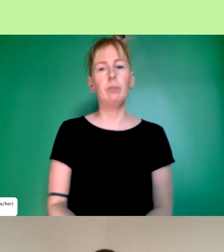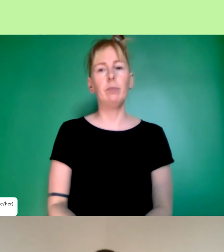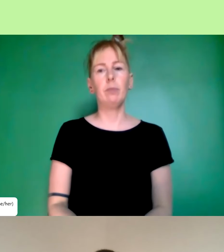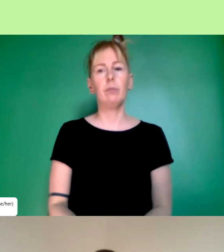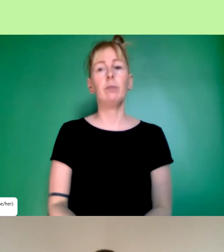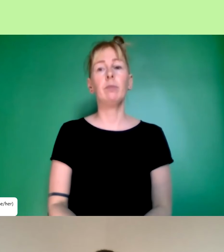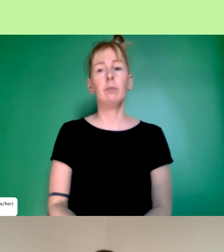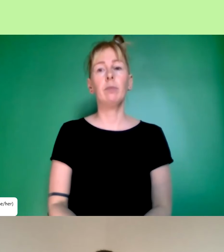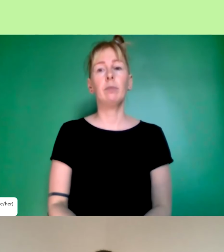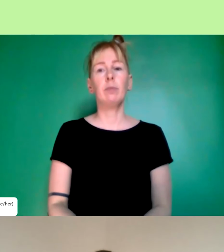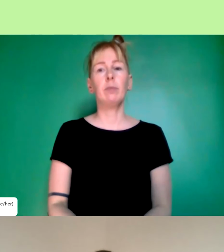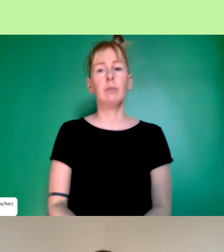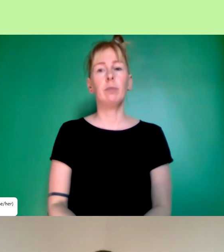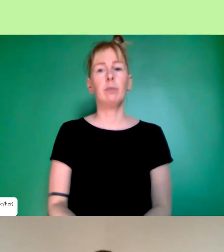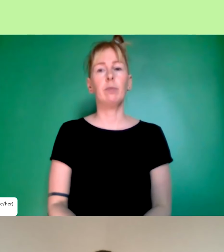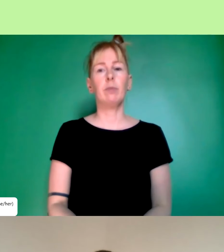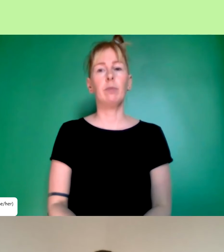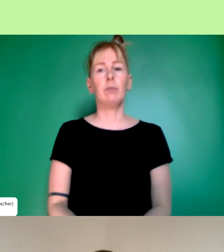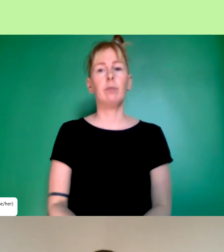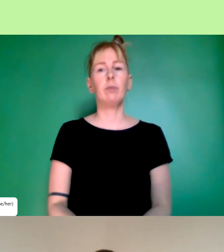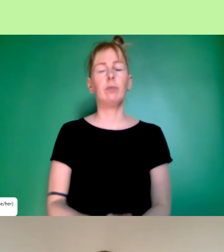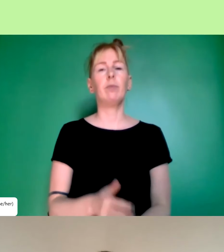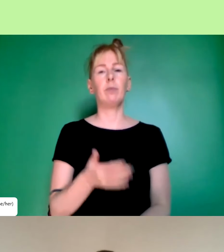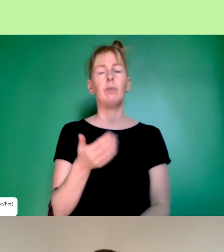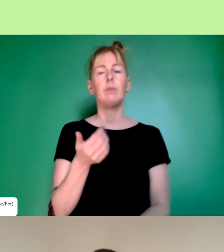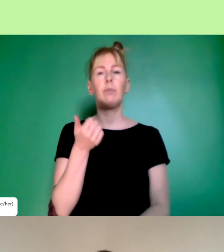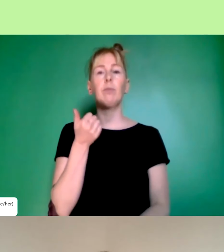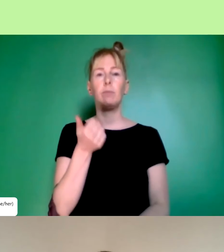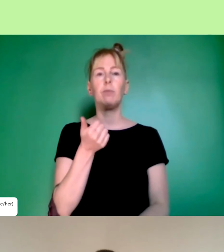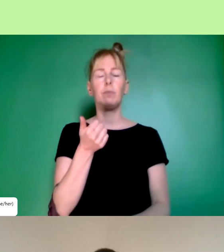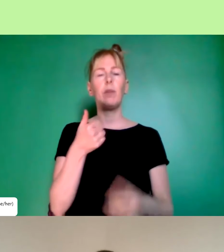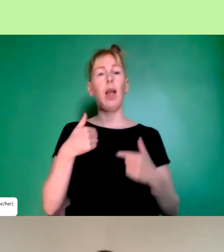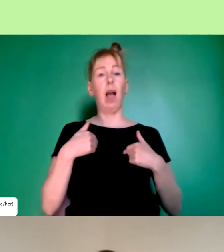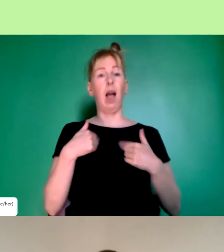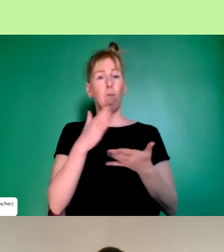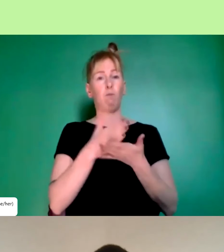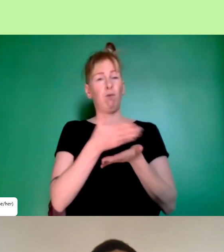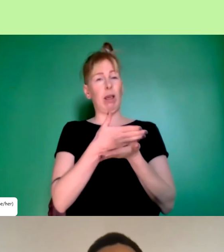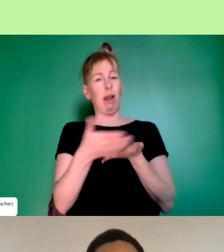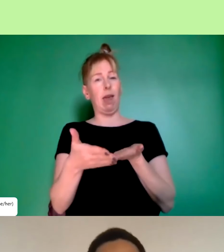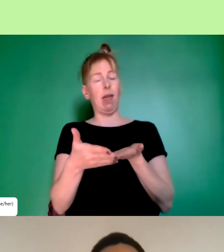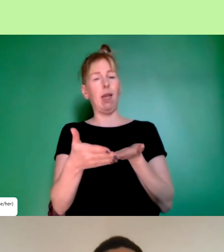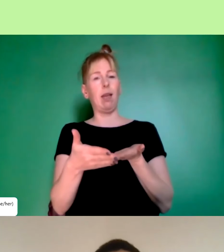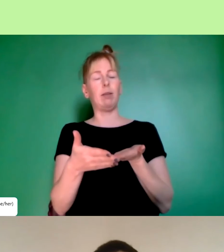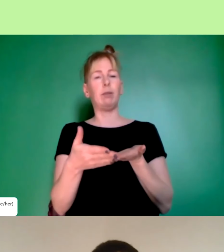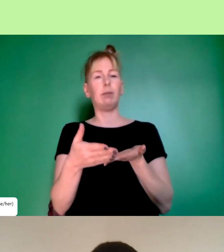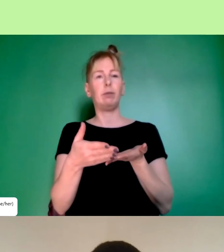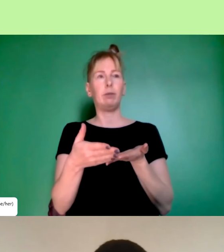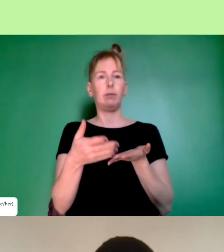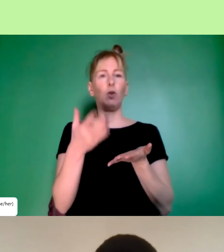I'm quite clear about contractual agreements, you know, and I think a lot of creatives